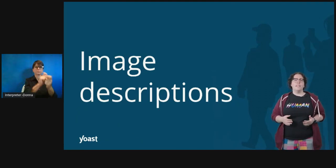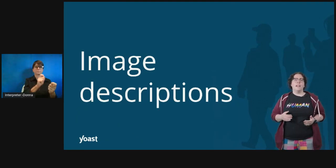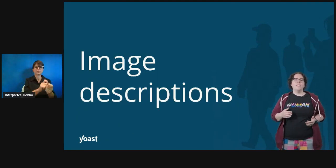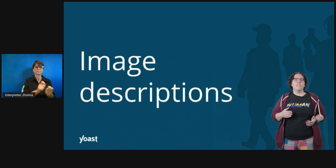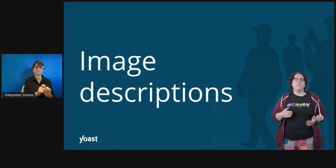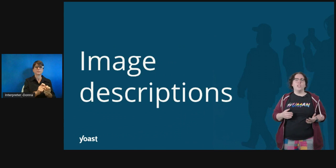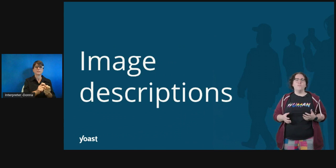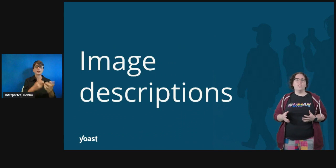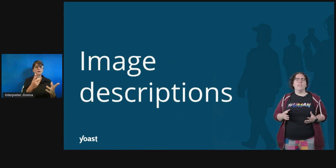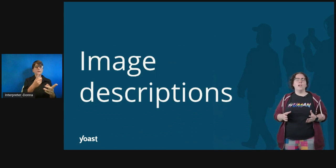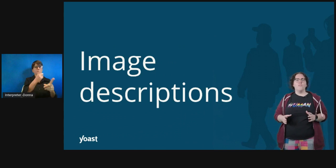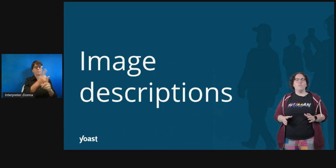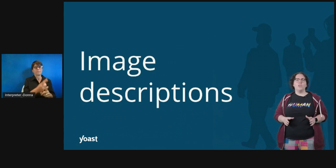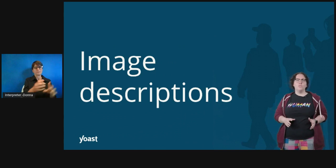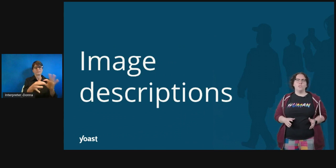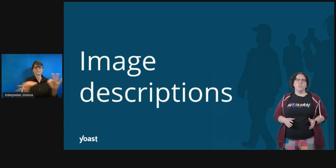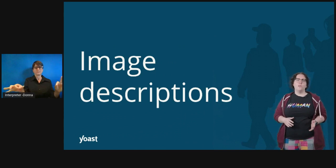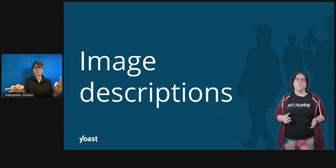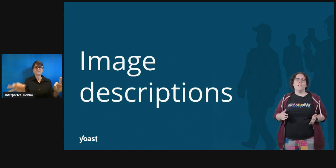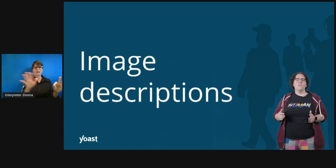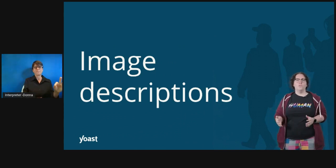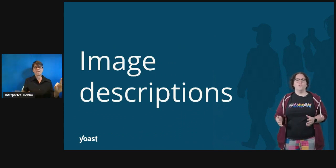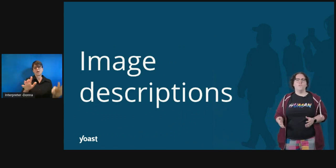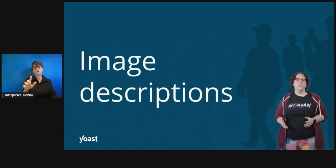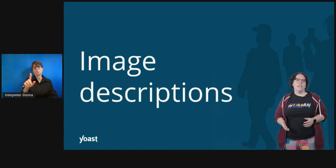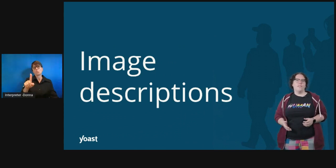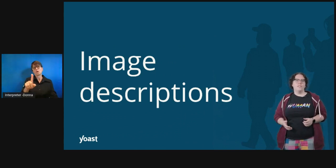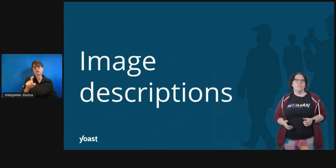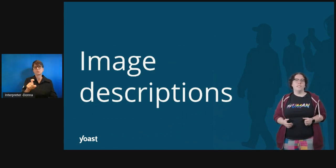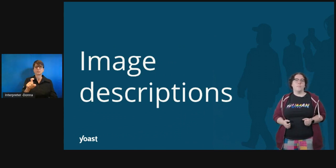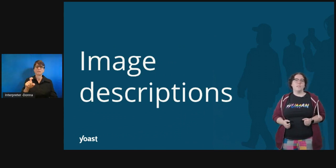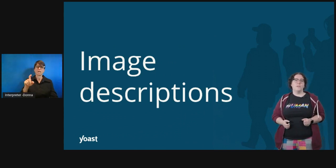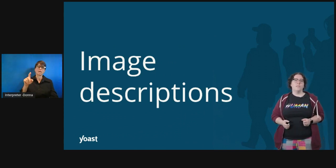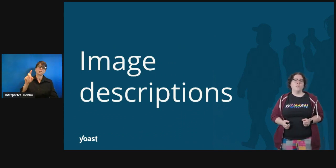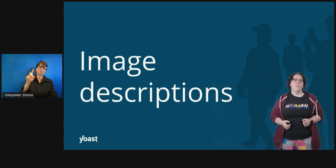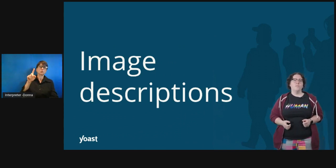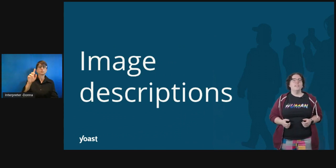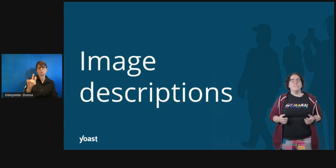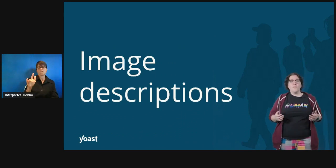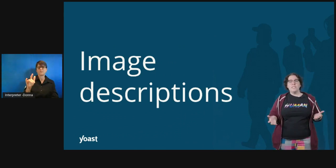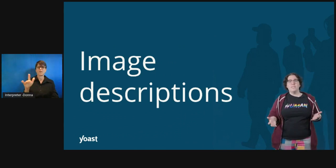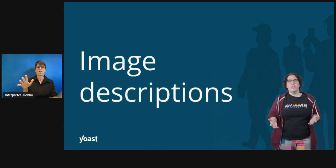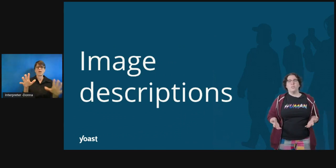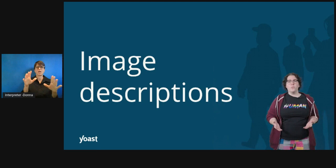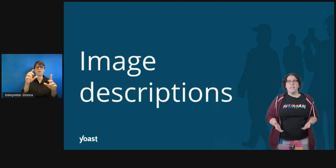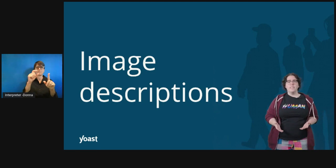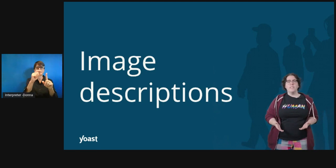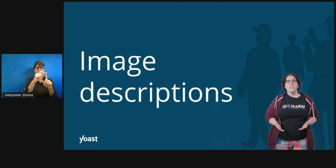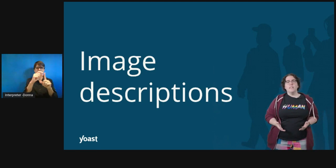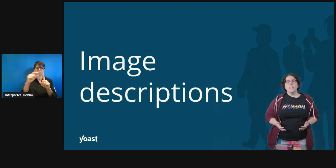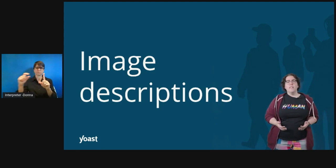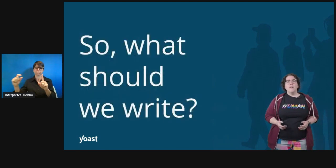and generally around 125 to 140 characters is the best way to go. It’s effectively a short Tweet.